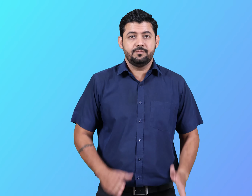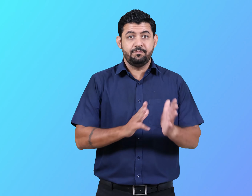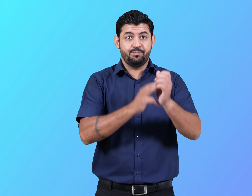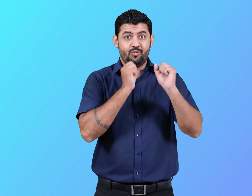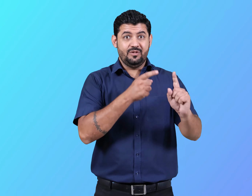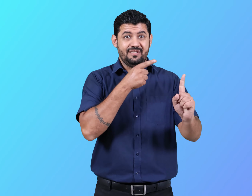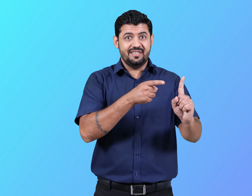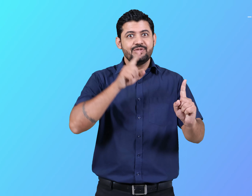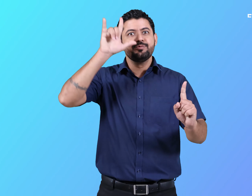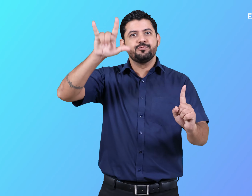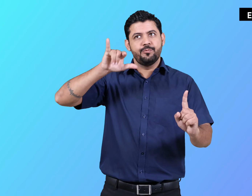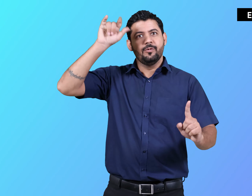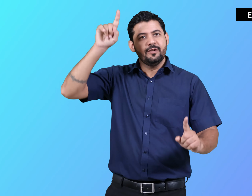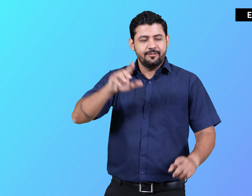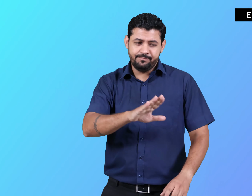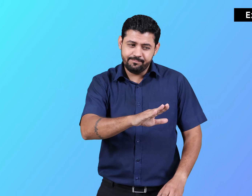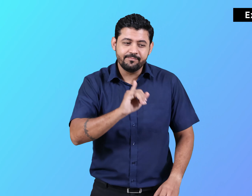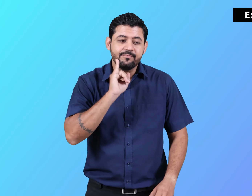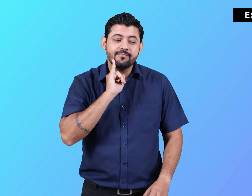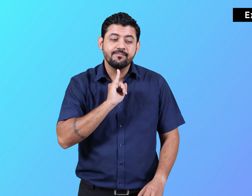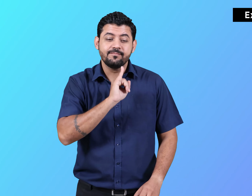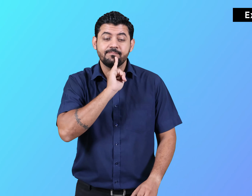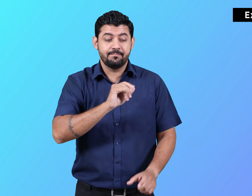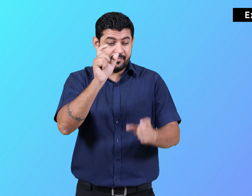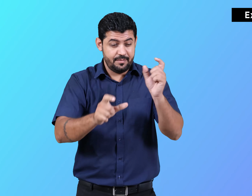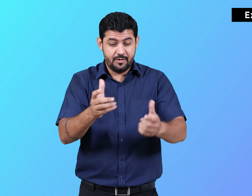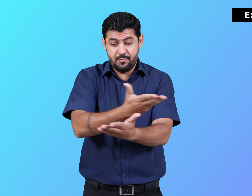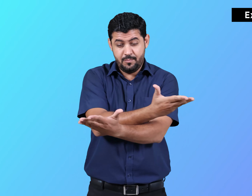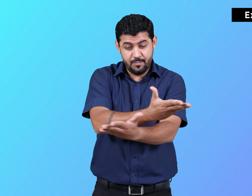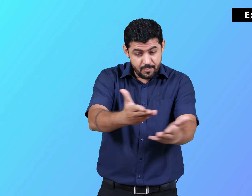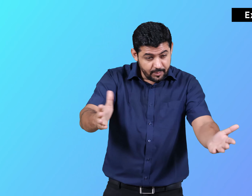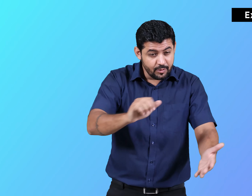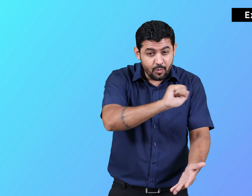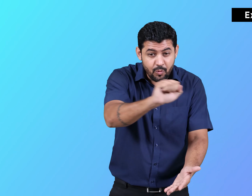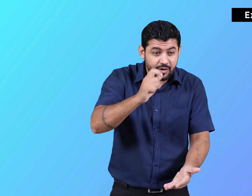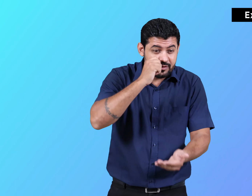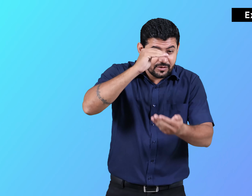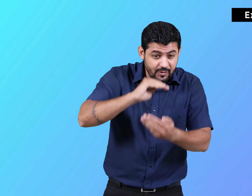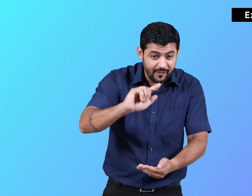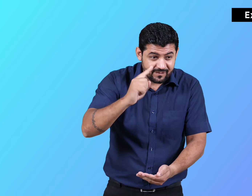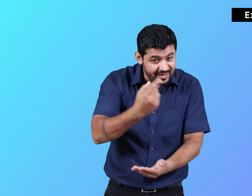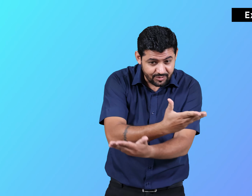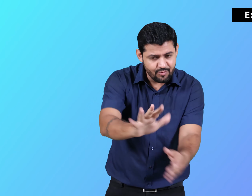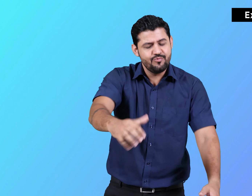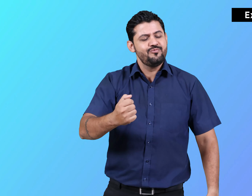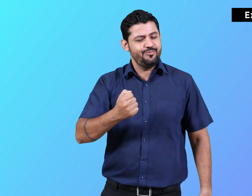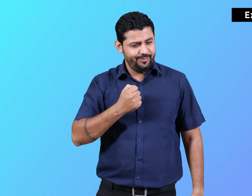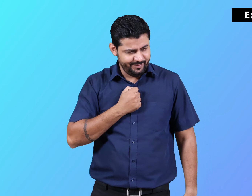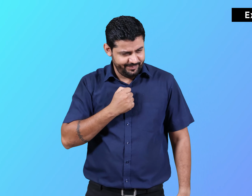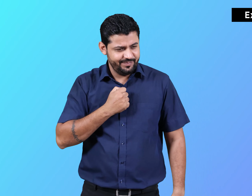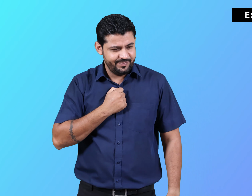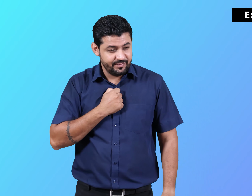Then the LORD said to Moses, “You must give me every male in Israel who is his mother’s first child. That means that every firstborn baby boy